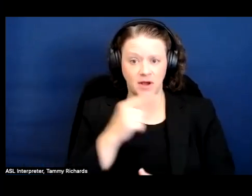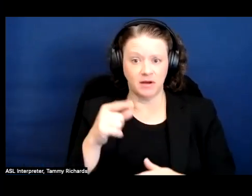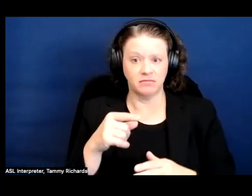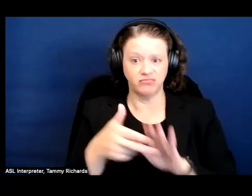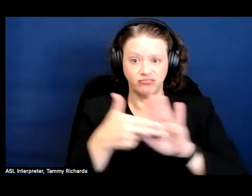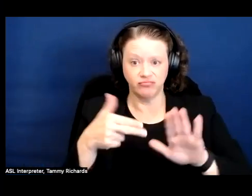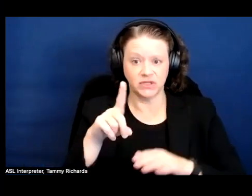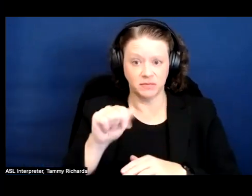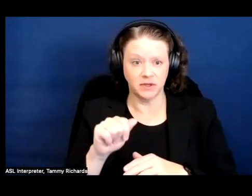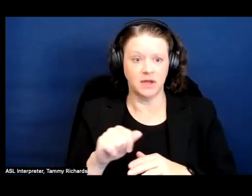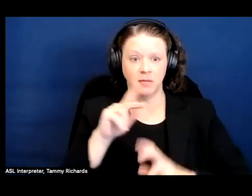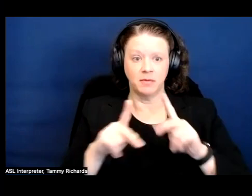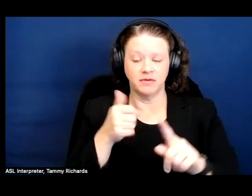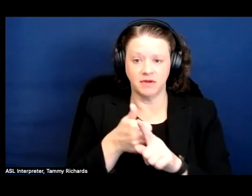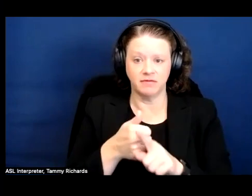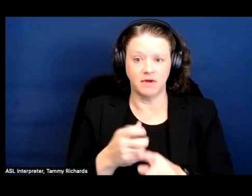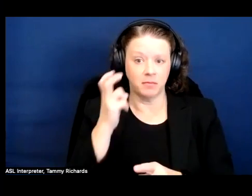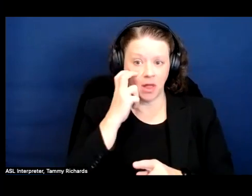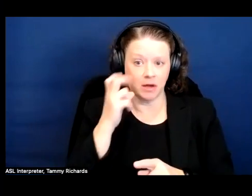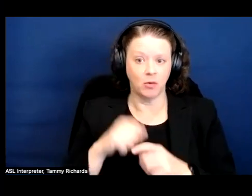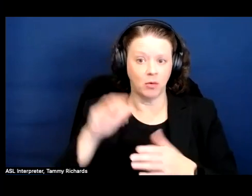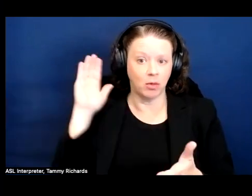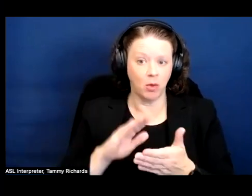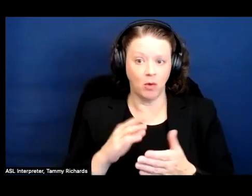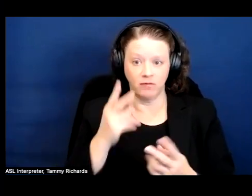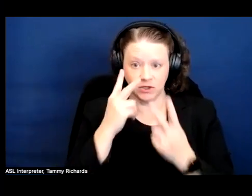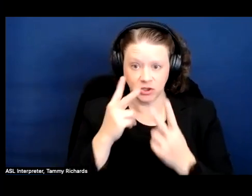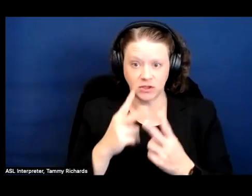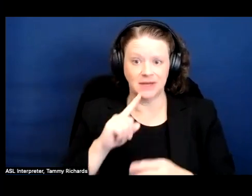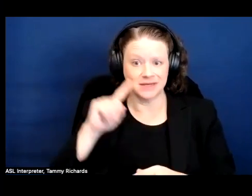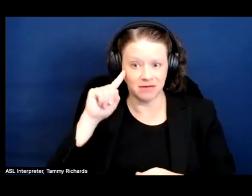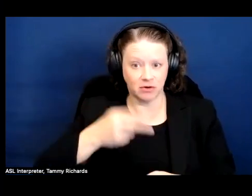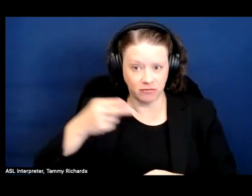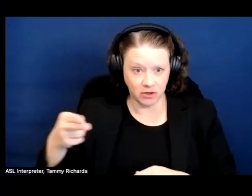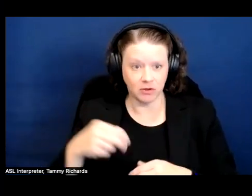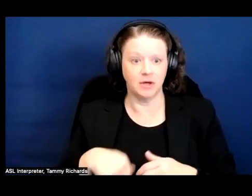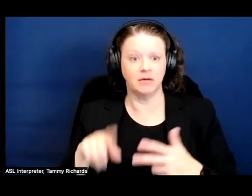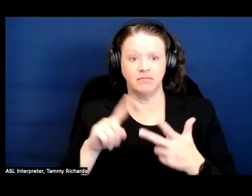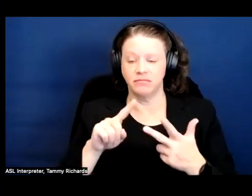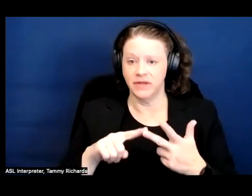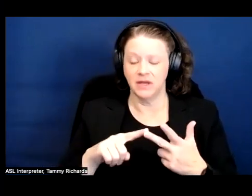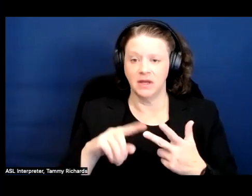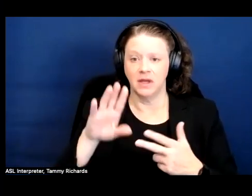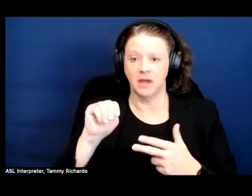utilize an assistance animal in their housing? There's only two permissible questions and those are,